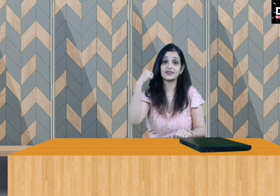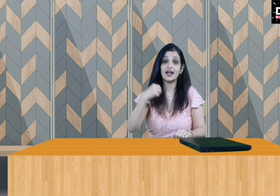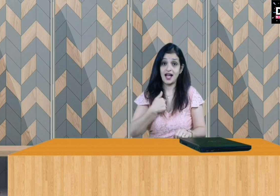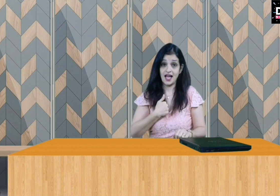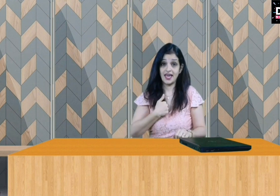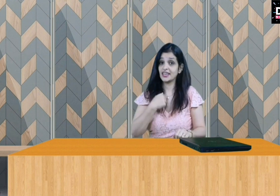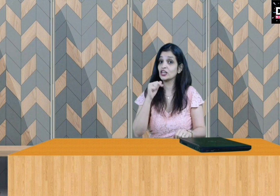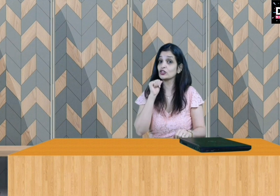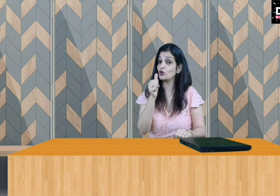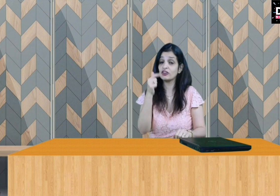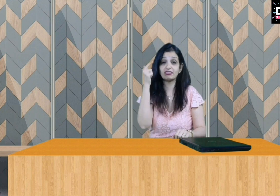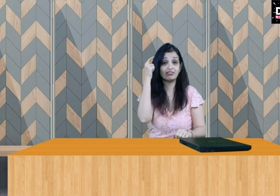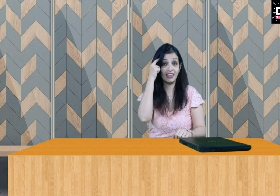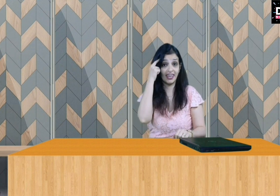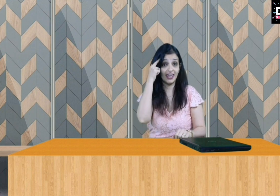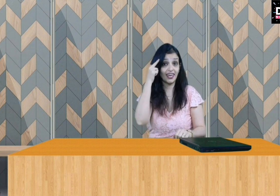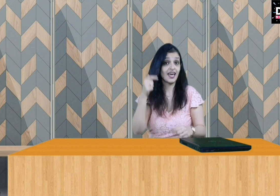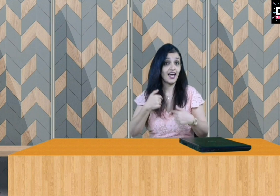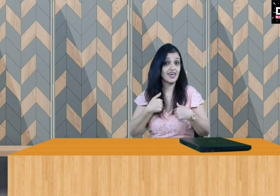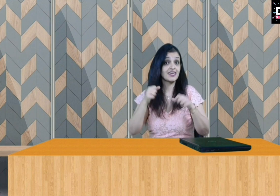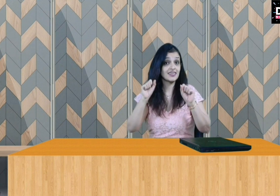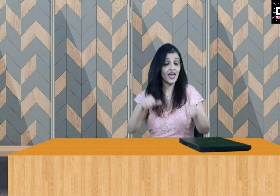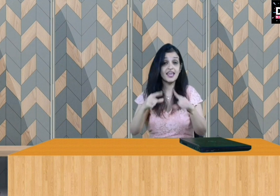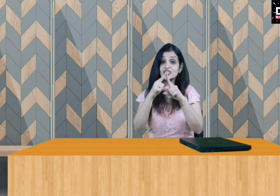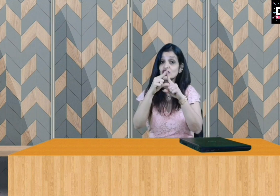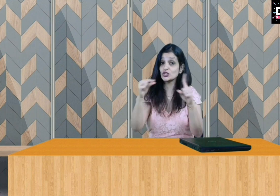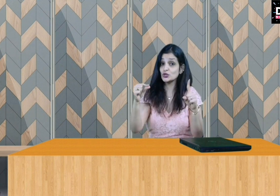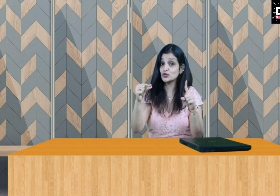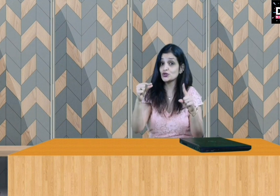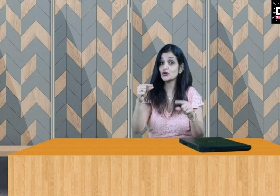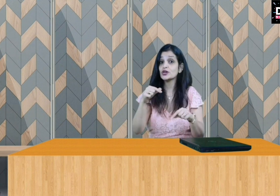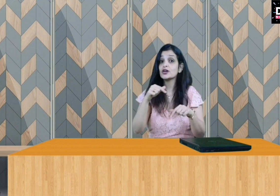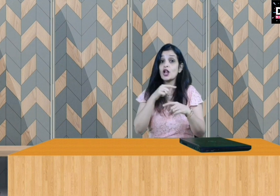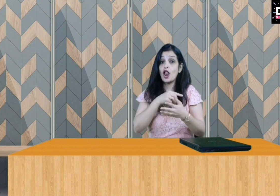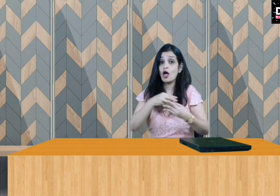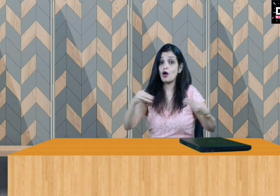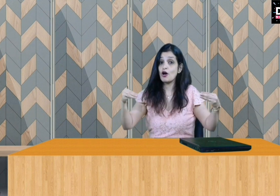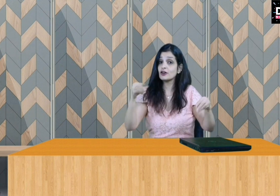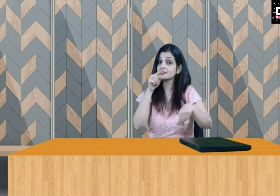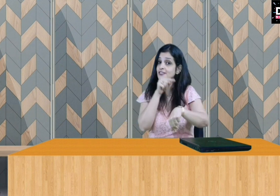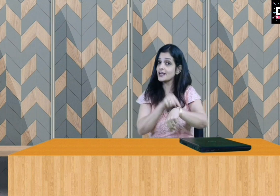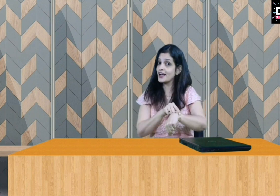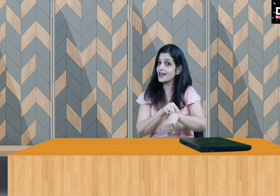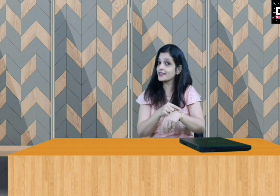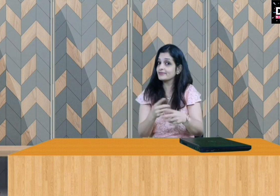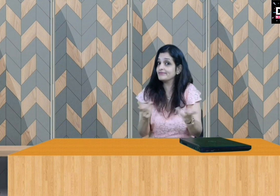I dont think that you can do for long time